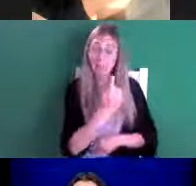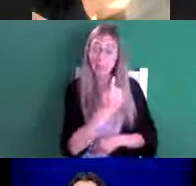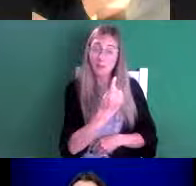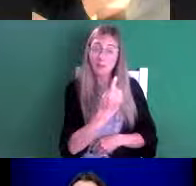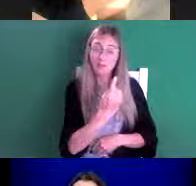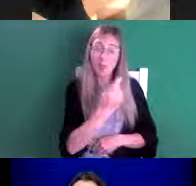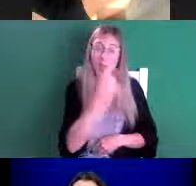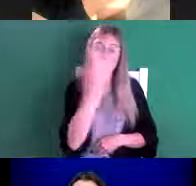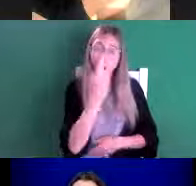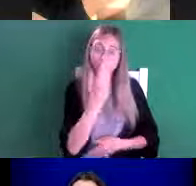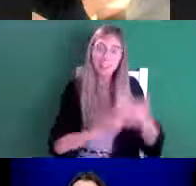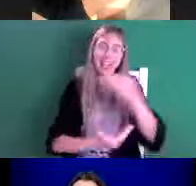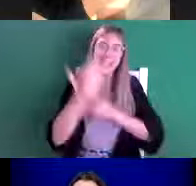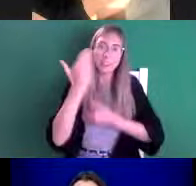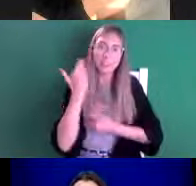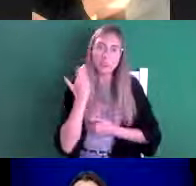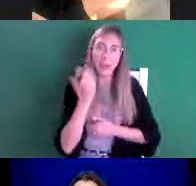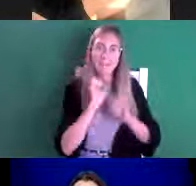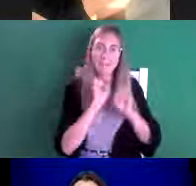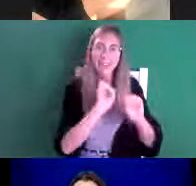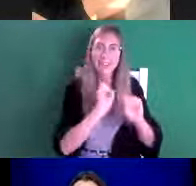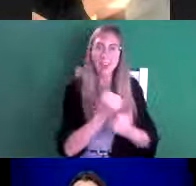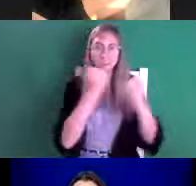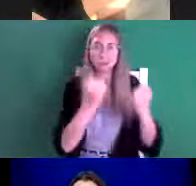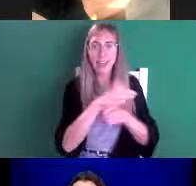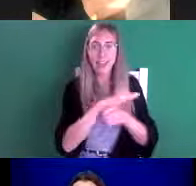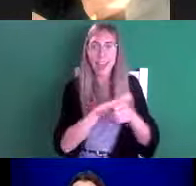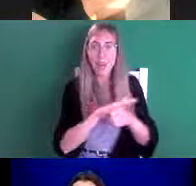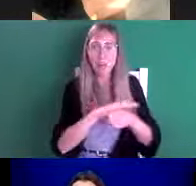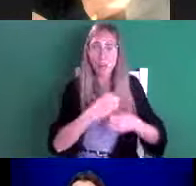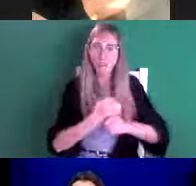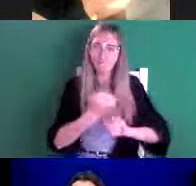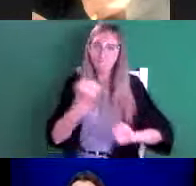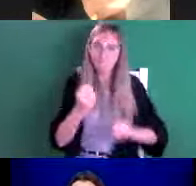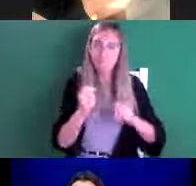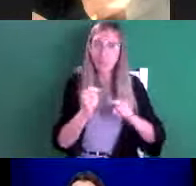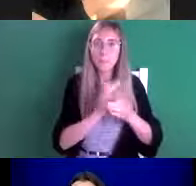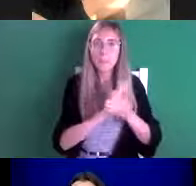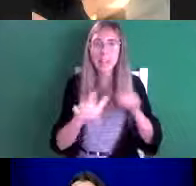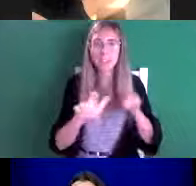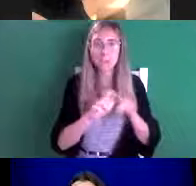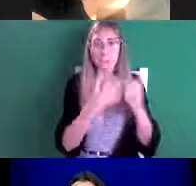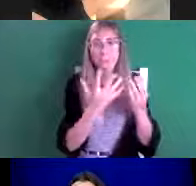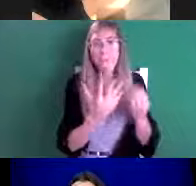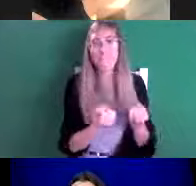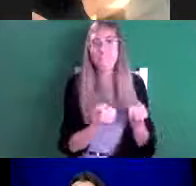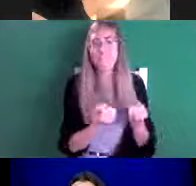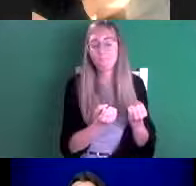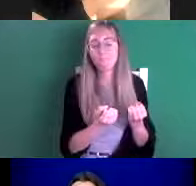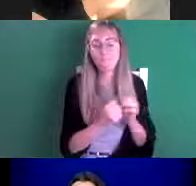into the project because she's got a phd in art history so in that little film i showed you of